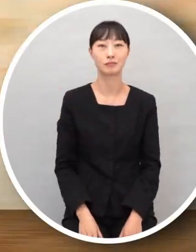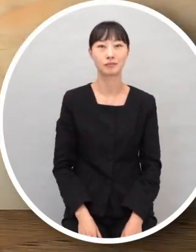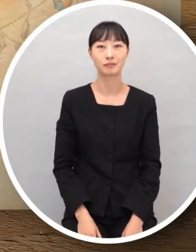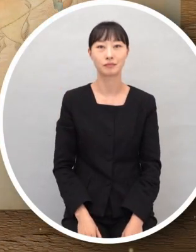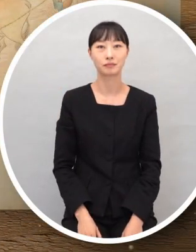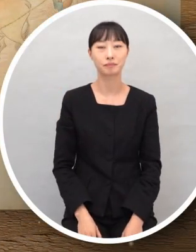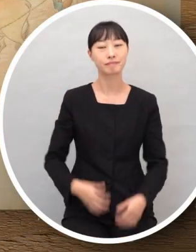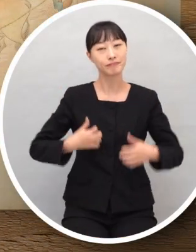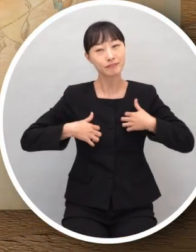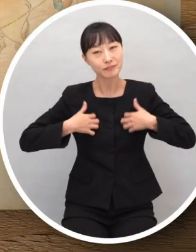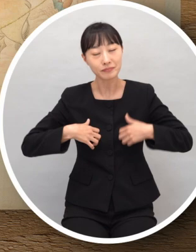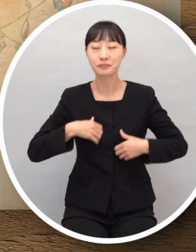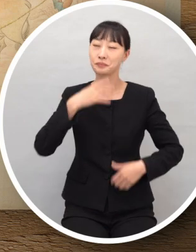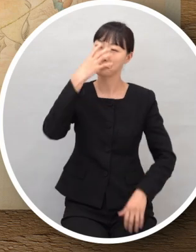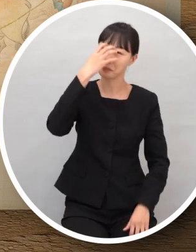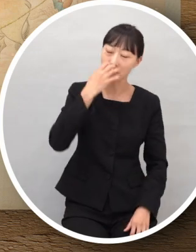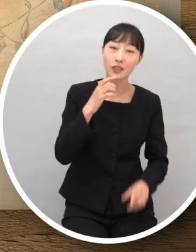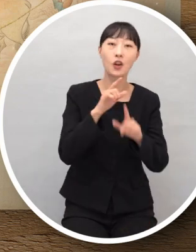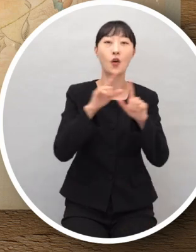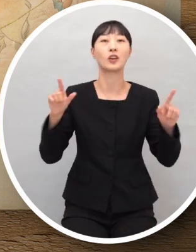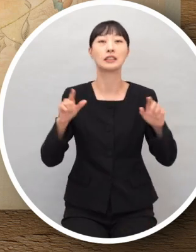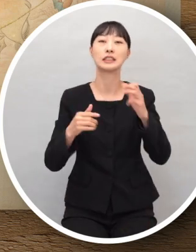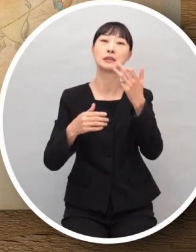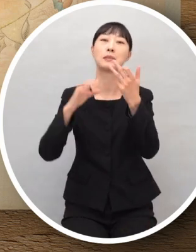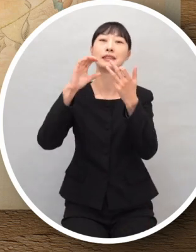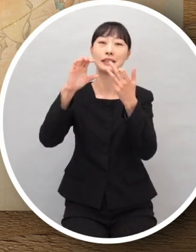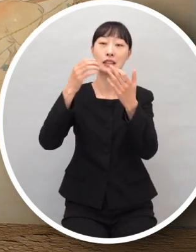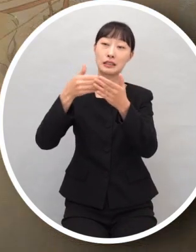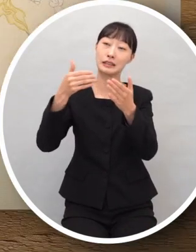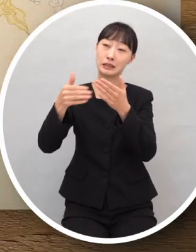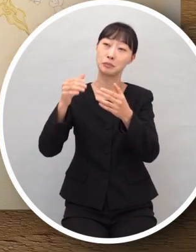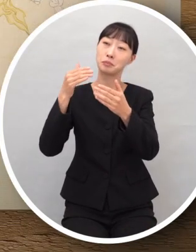It is a stark contrast from other 18th-century genre paintings that display a multitude of emotions.